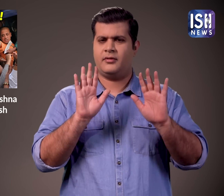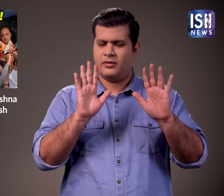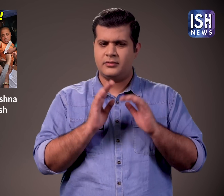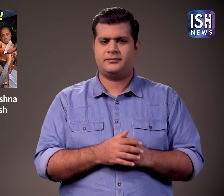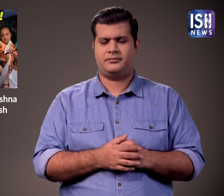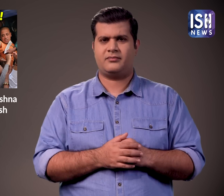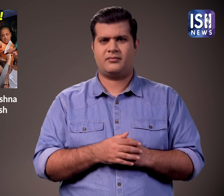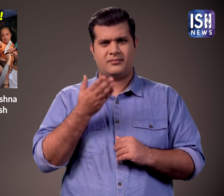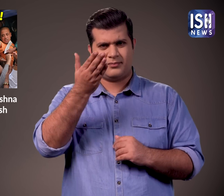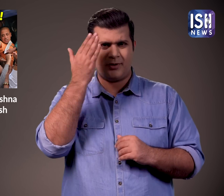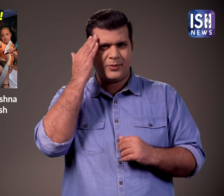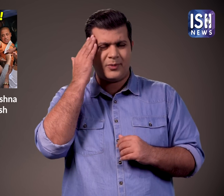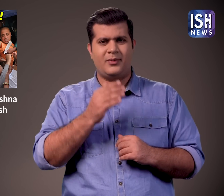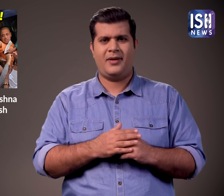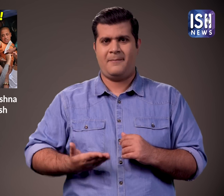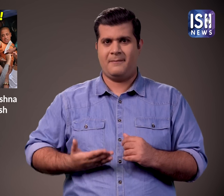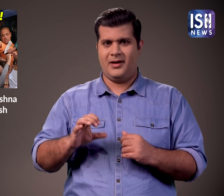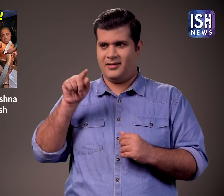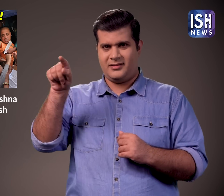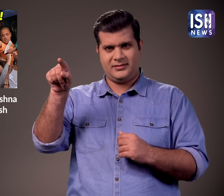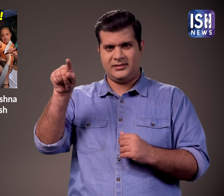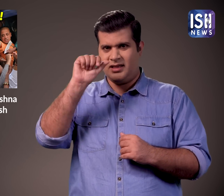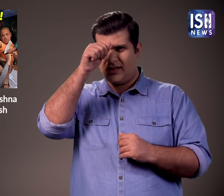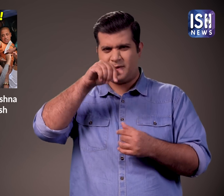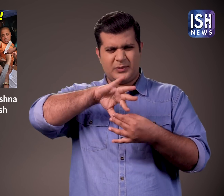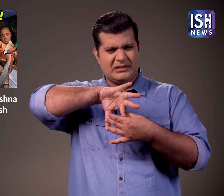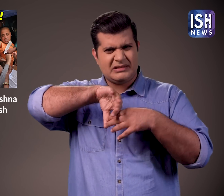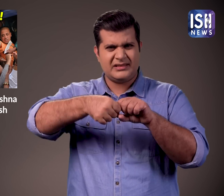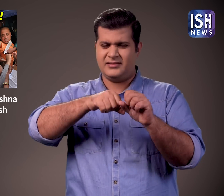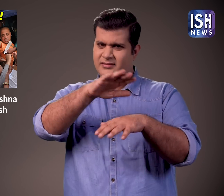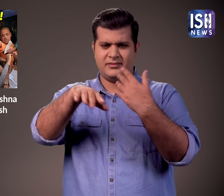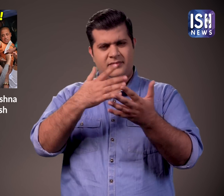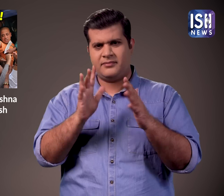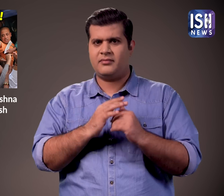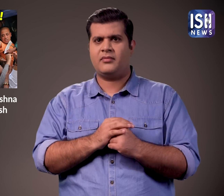Now you know that the Hindus are facing violent attacks in Bangladesh.